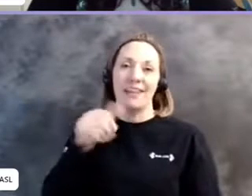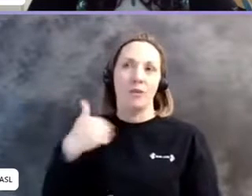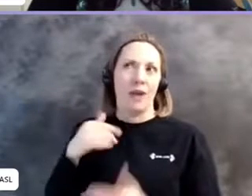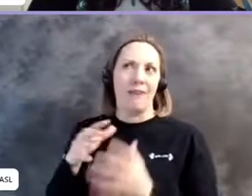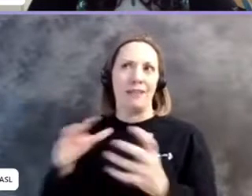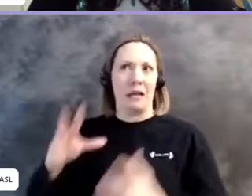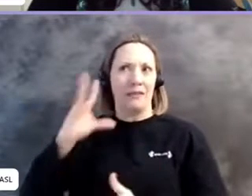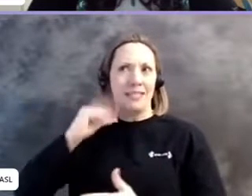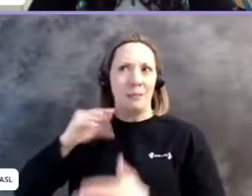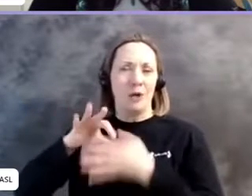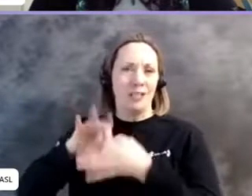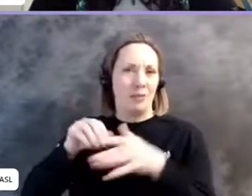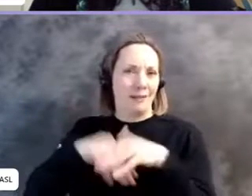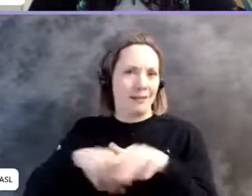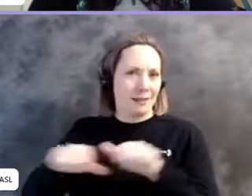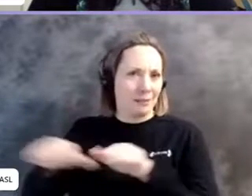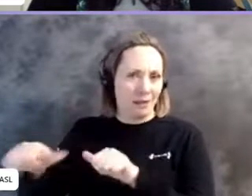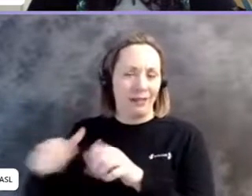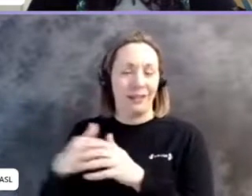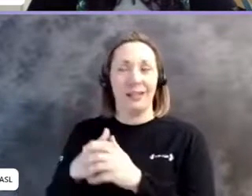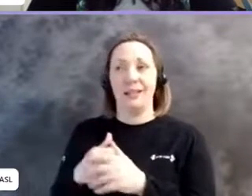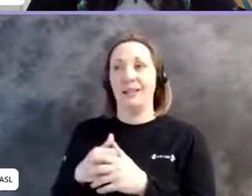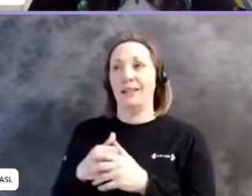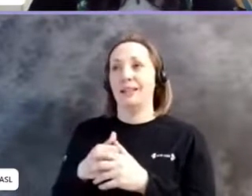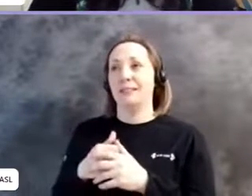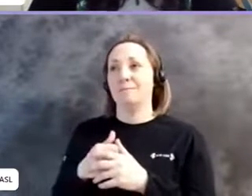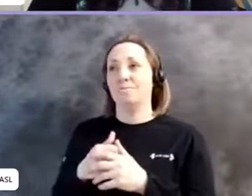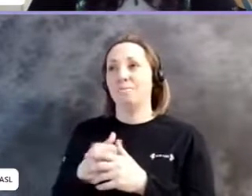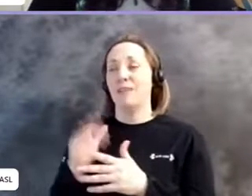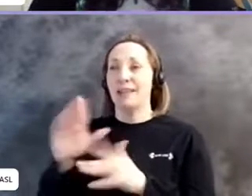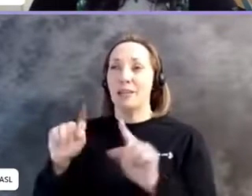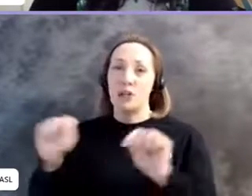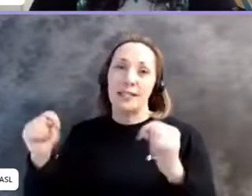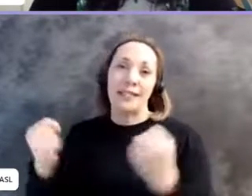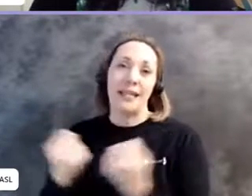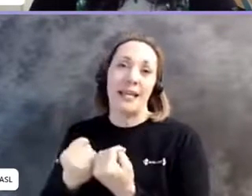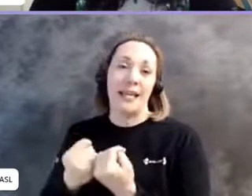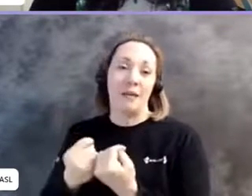them good examples. I often share when talking with the leadership that doesn't have